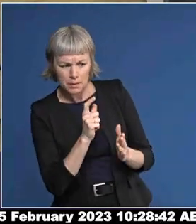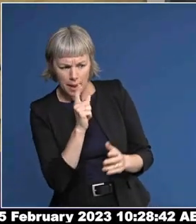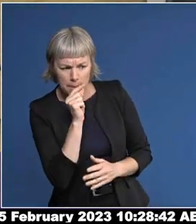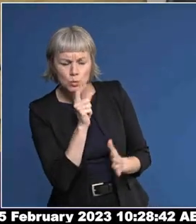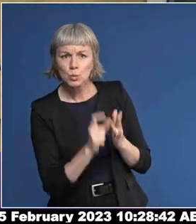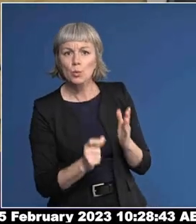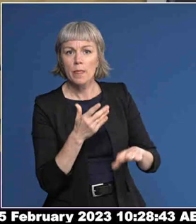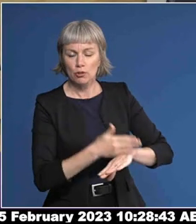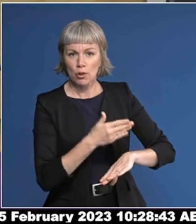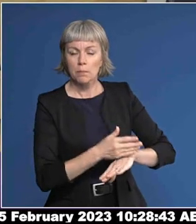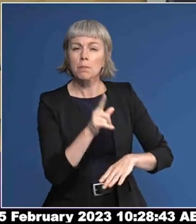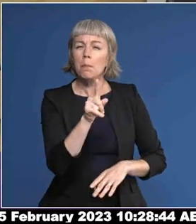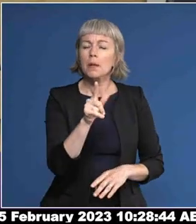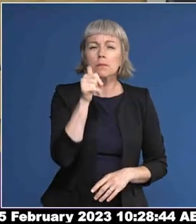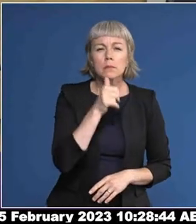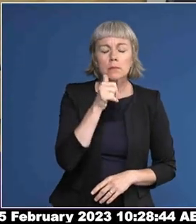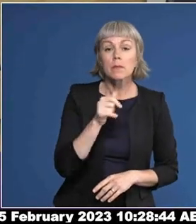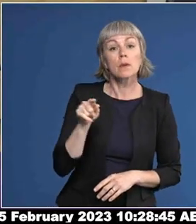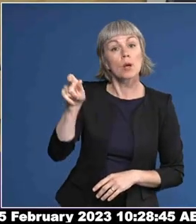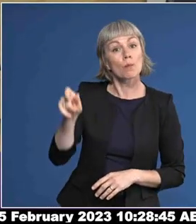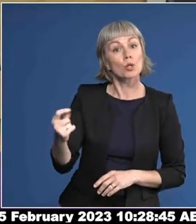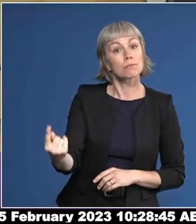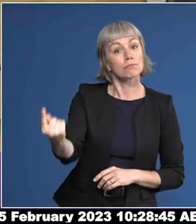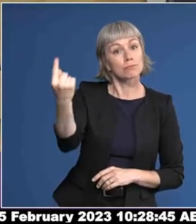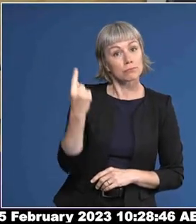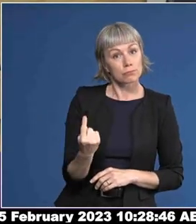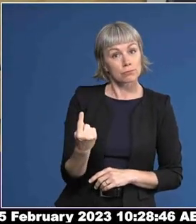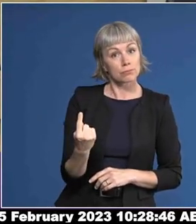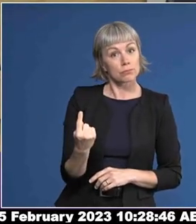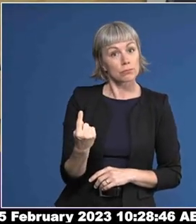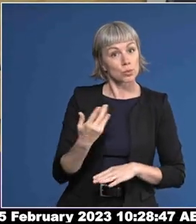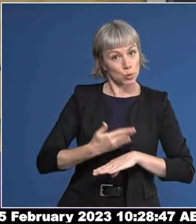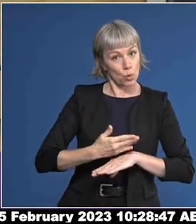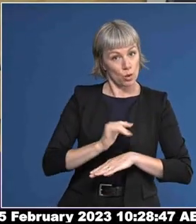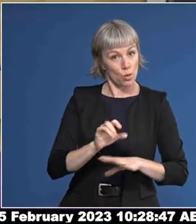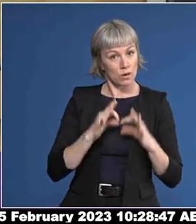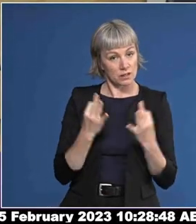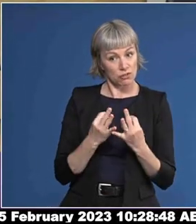comes to the organisation with an existing disability or acquires a disability during